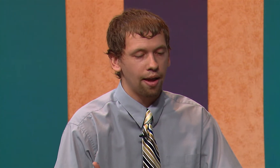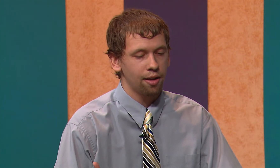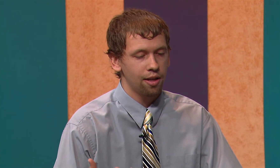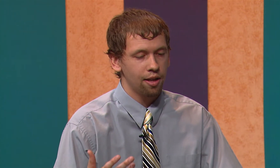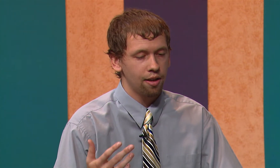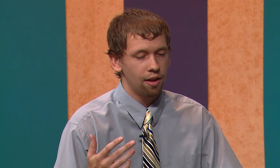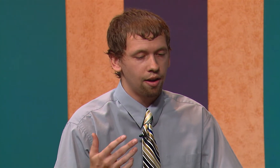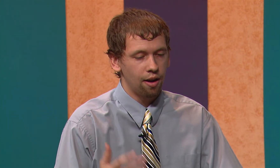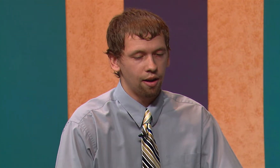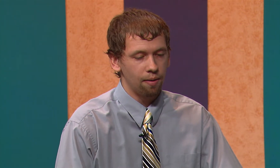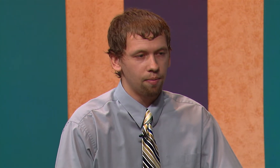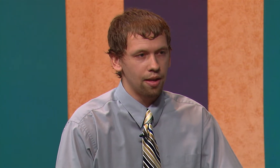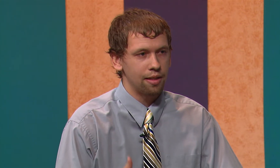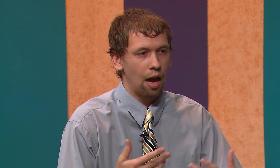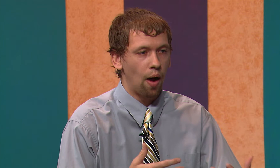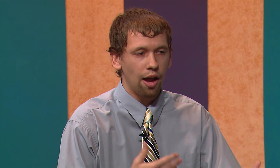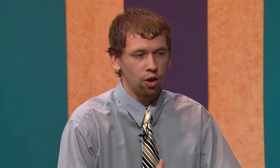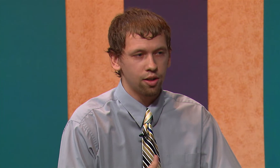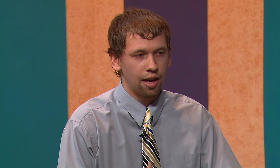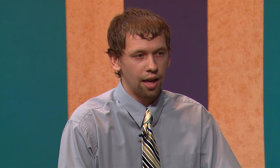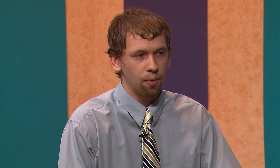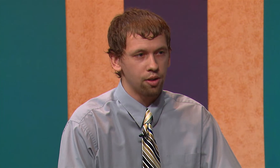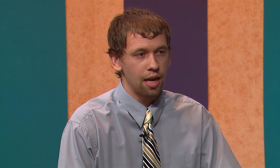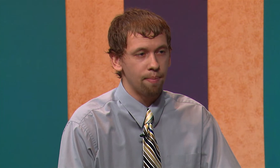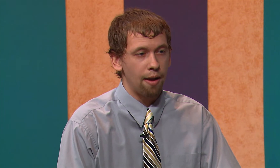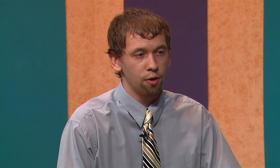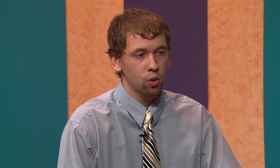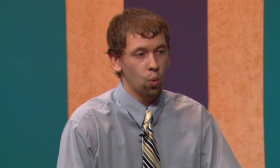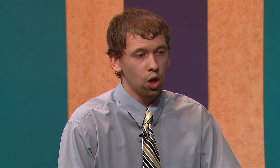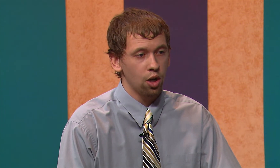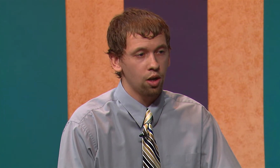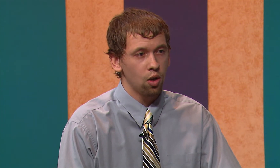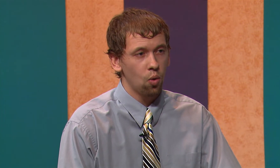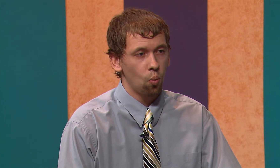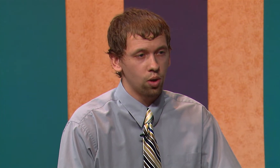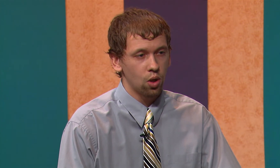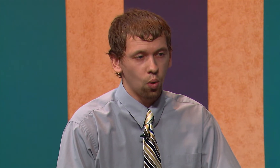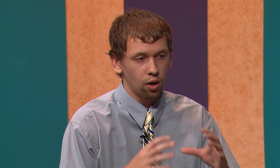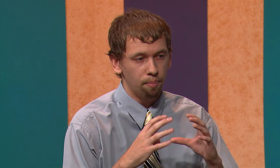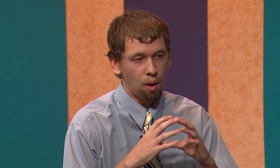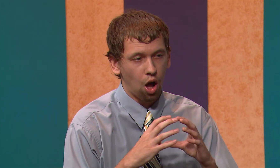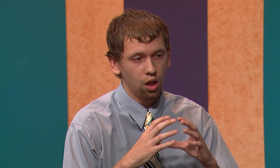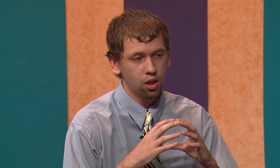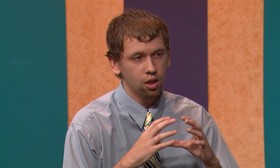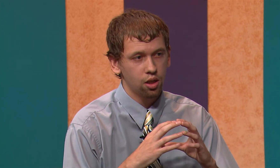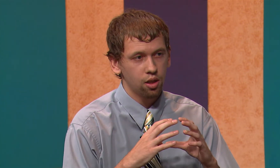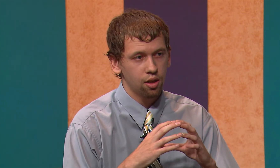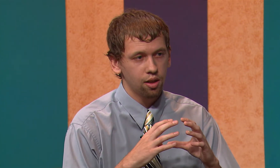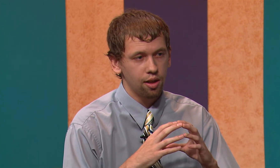So from that, was how I learned sign language, and my first word was the word “ball”,